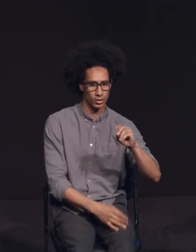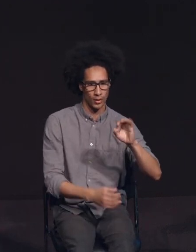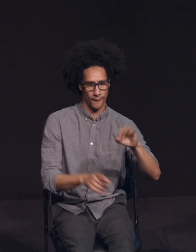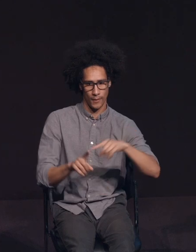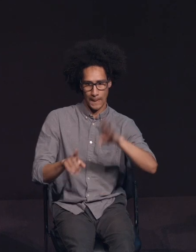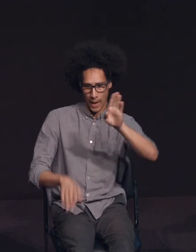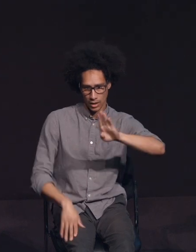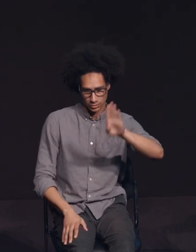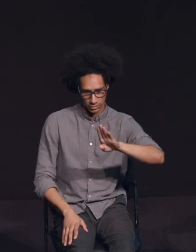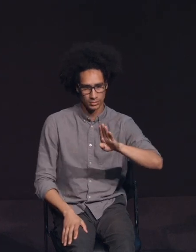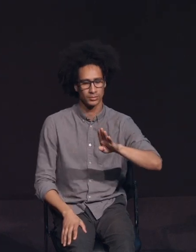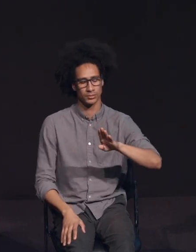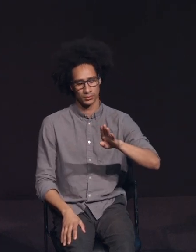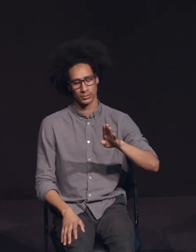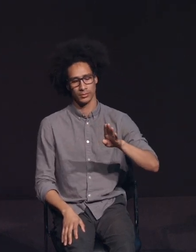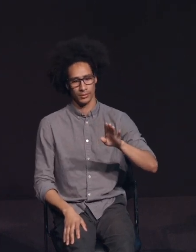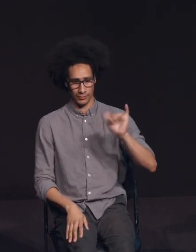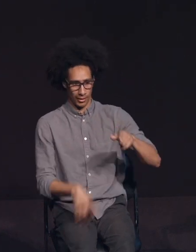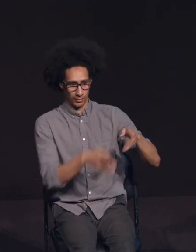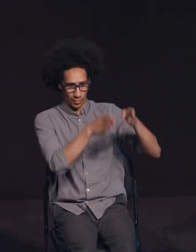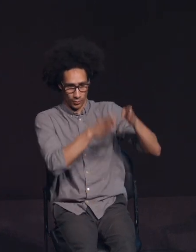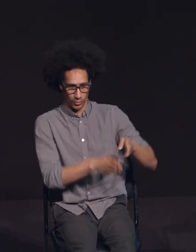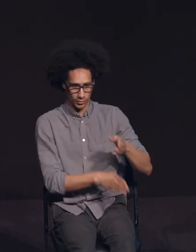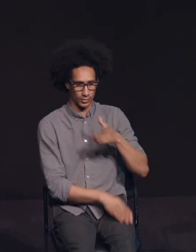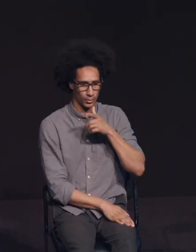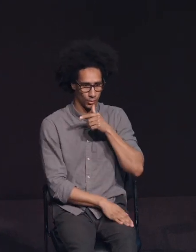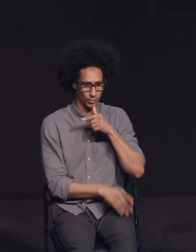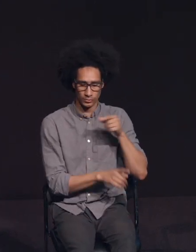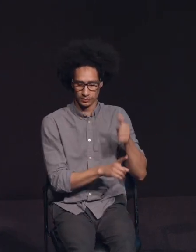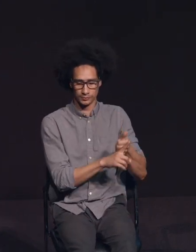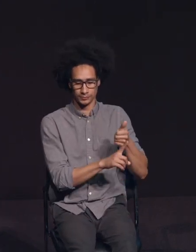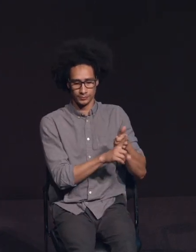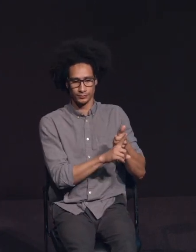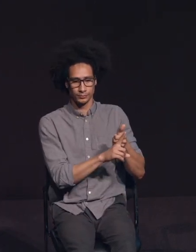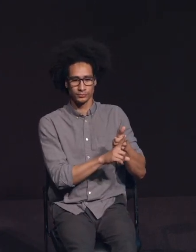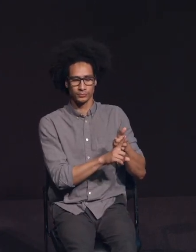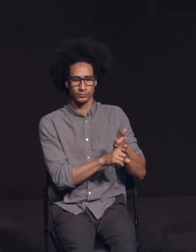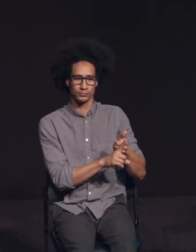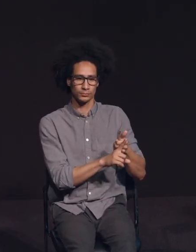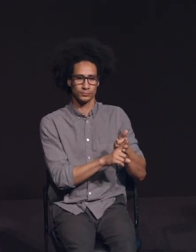his--the person who was-- considered himself to own